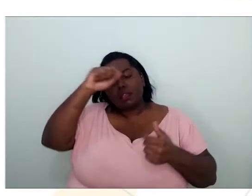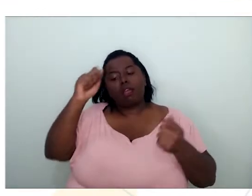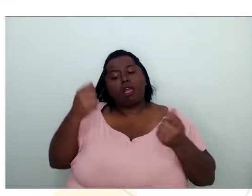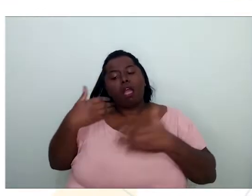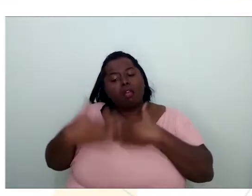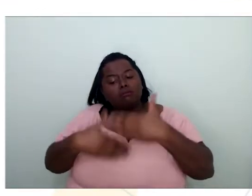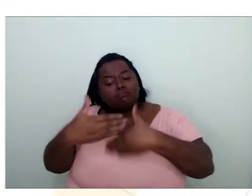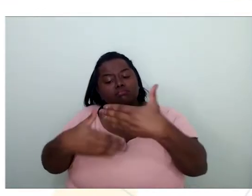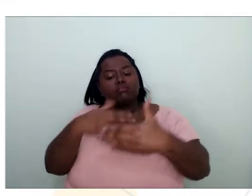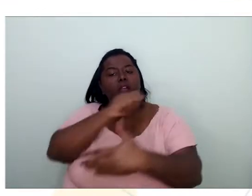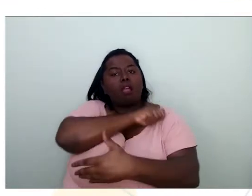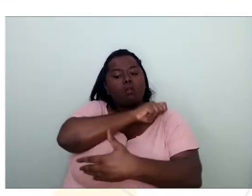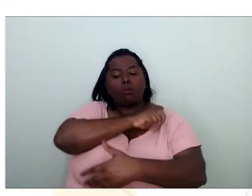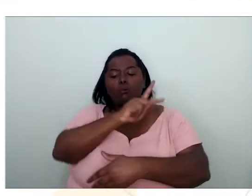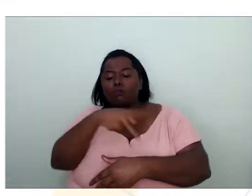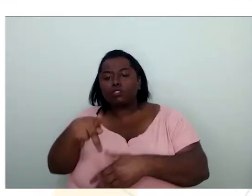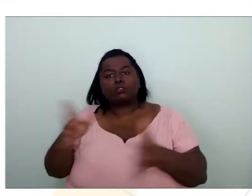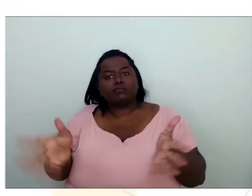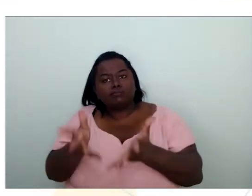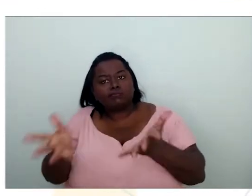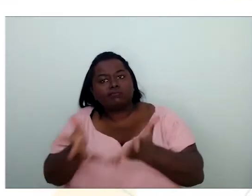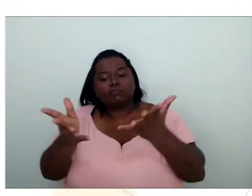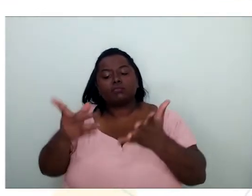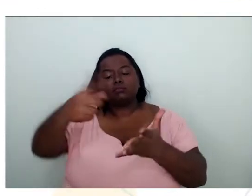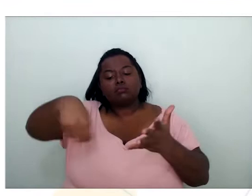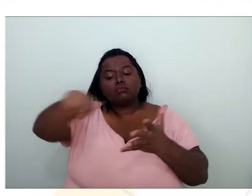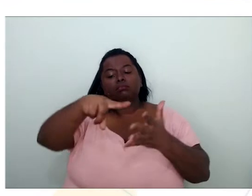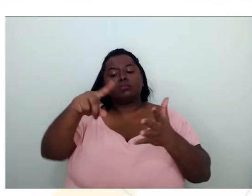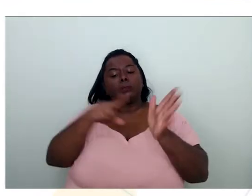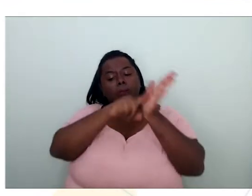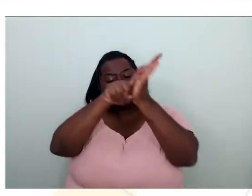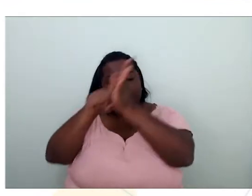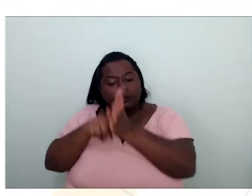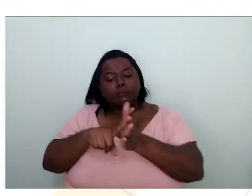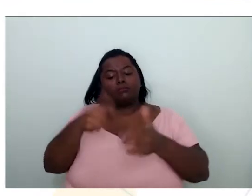expected to search for and evaluate educational resources because we do this